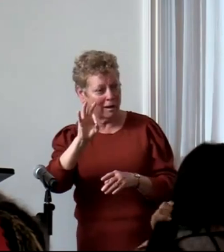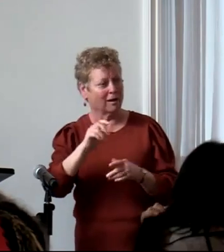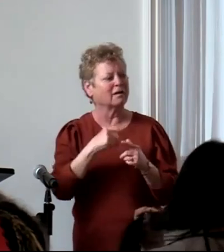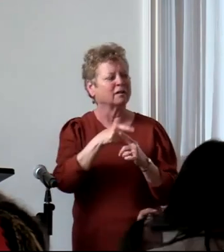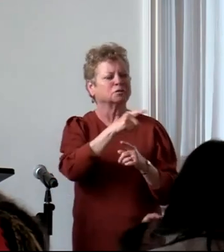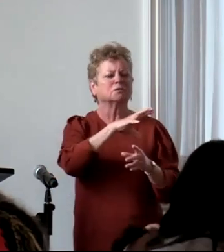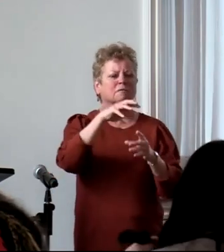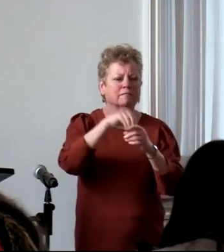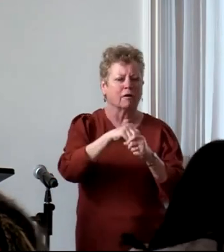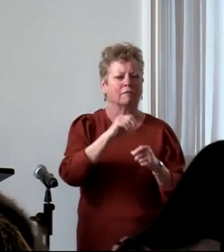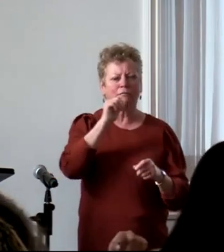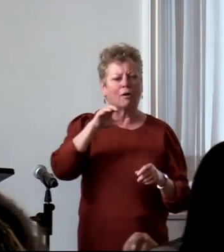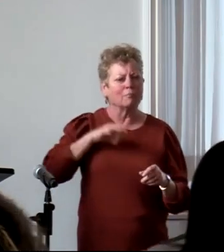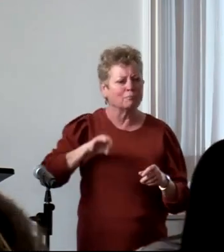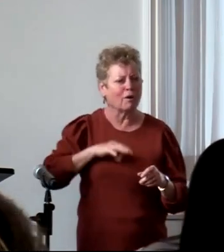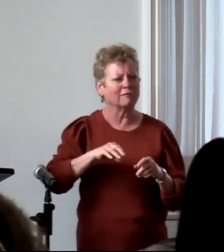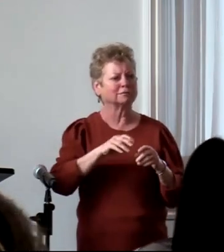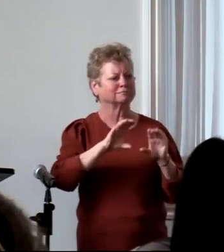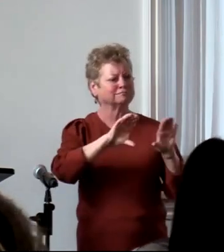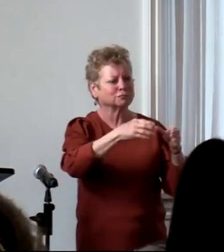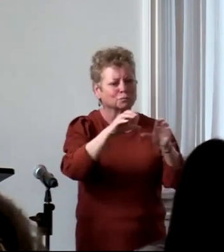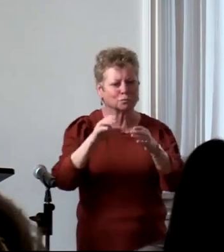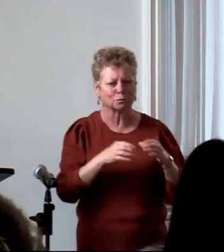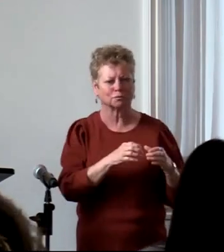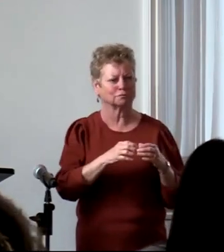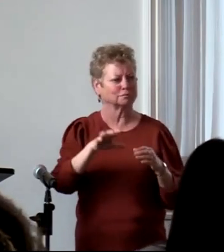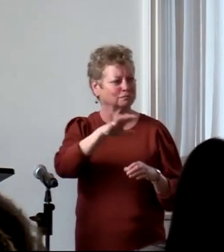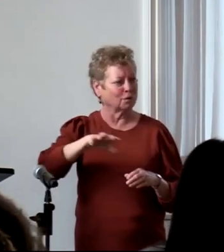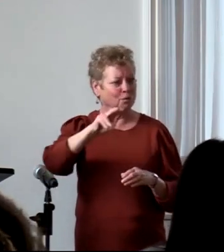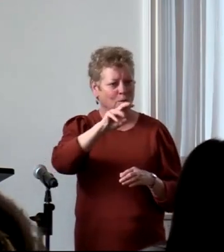with the nonprofit sector in Nova Scotia and Ottawa,